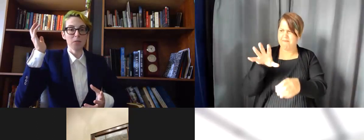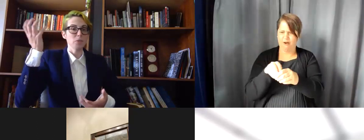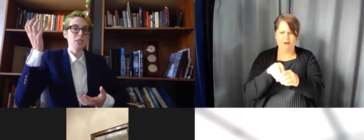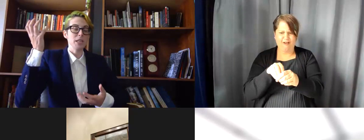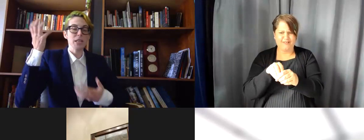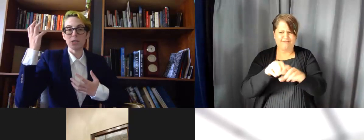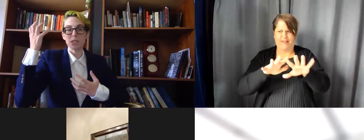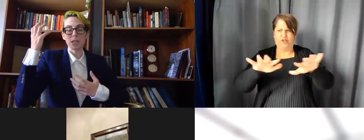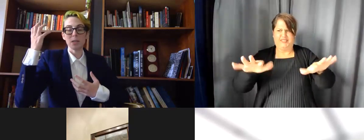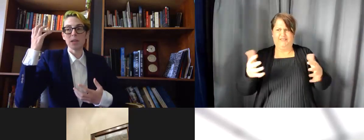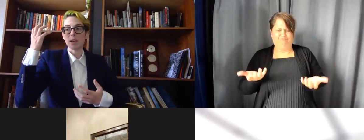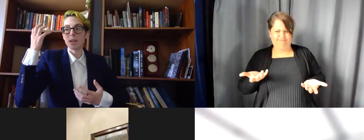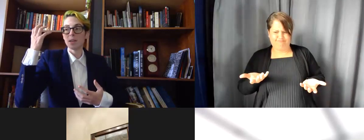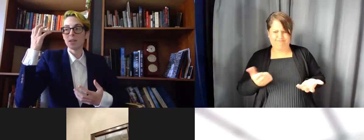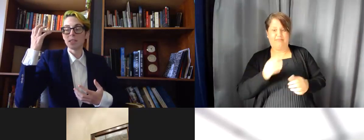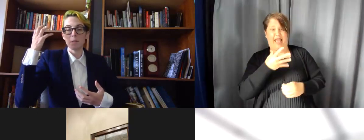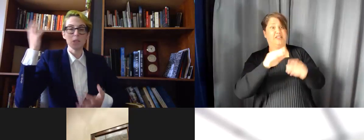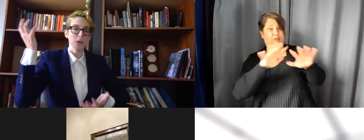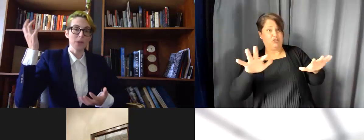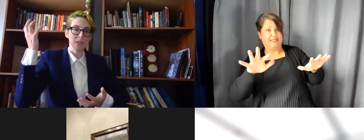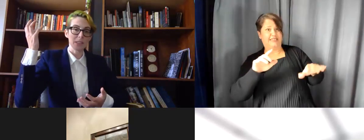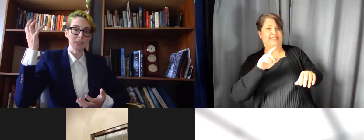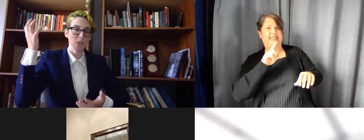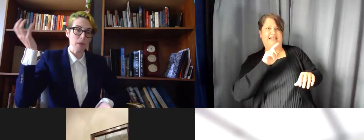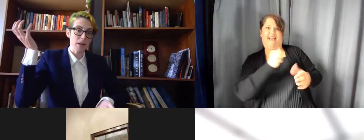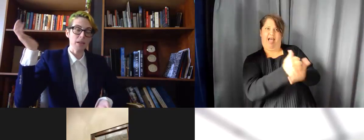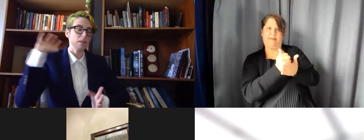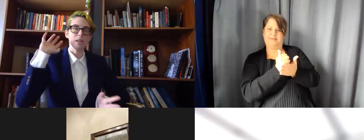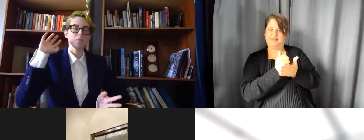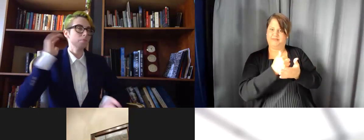Farrah Garland: diversity and diversity being something that strengthens humanity like